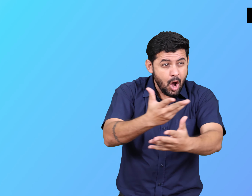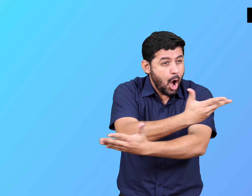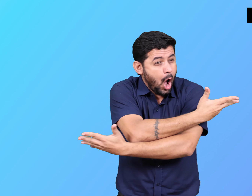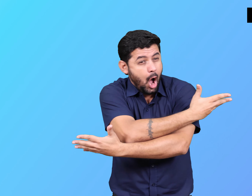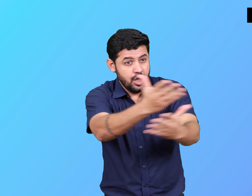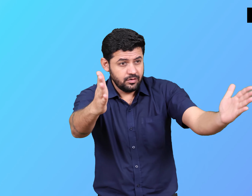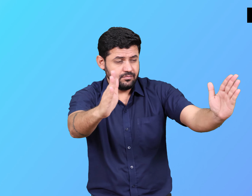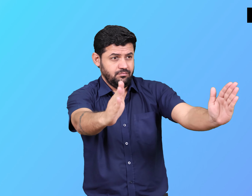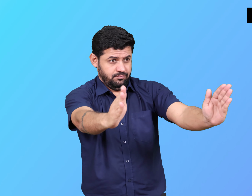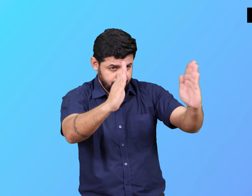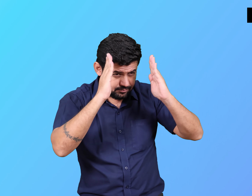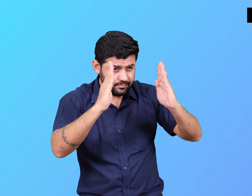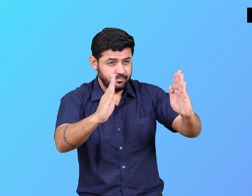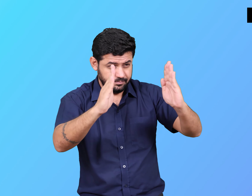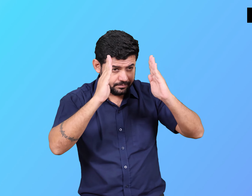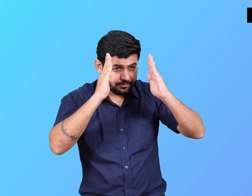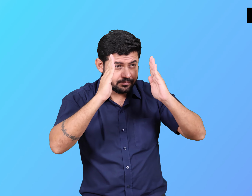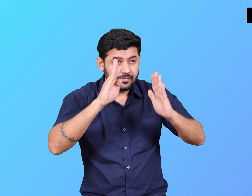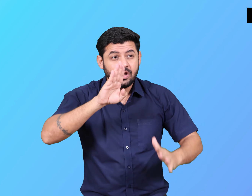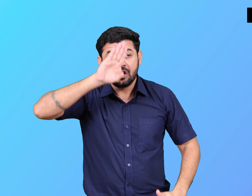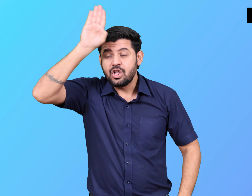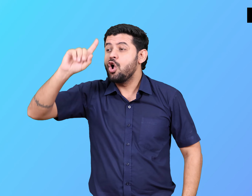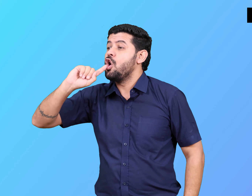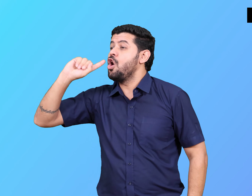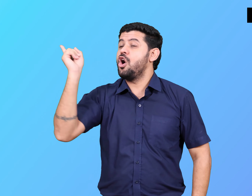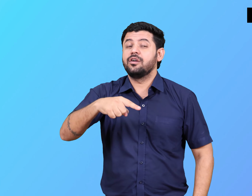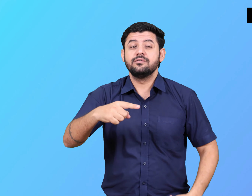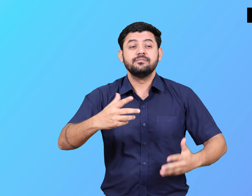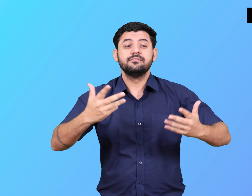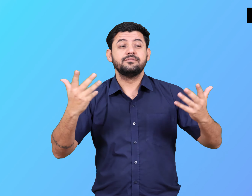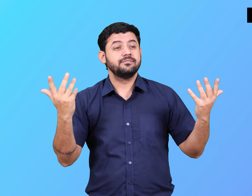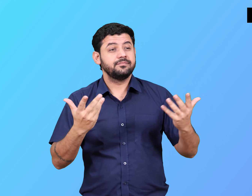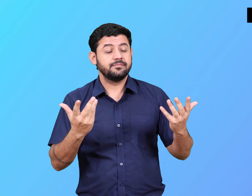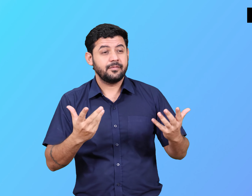listen to me. This is what you are commanded to do: